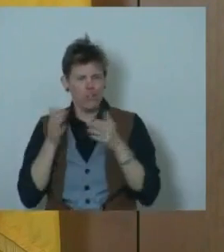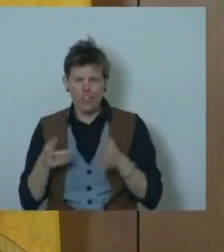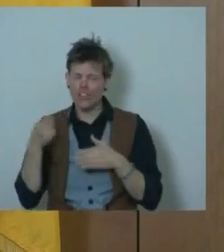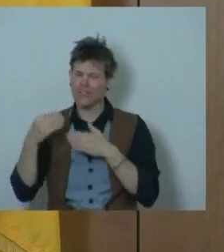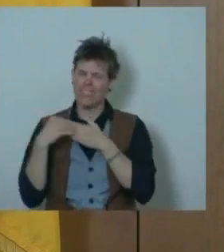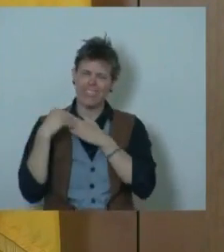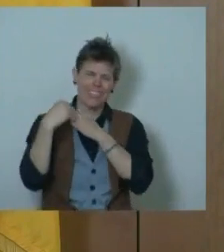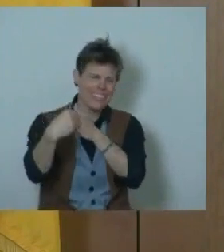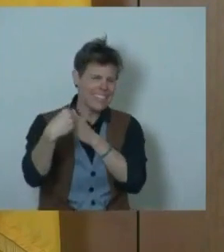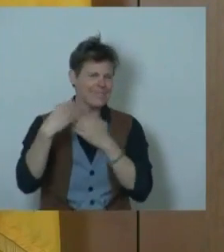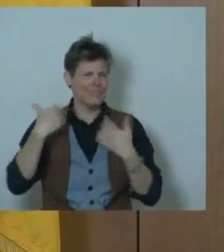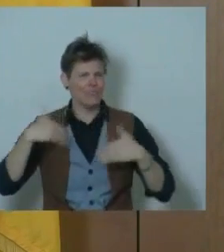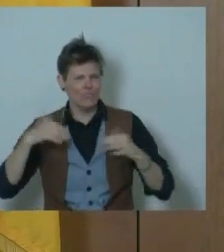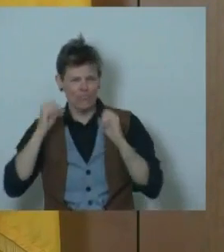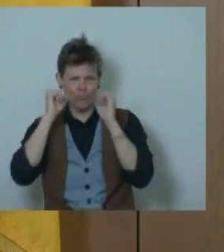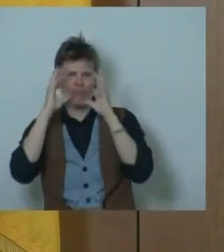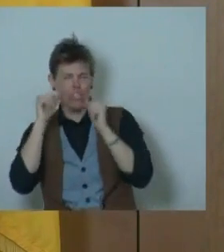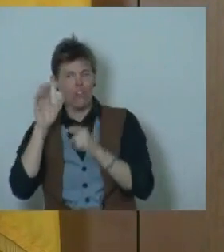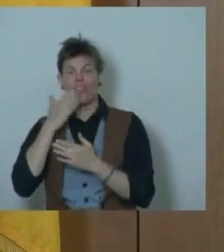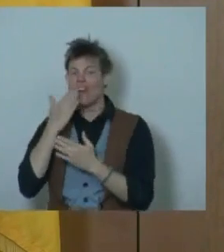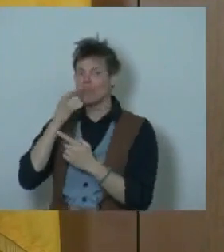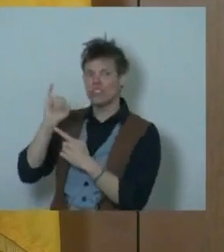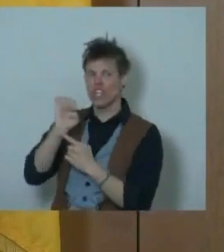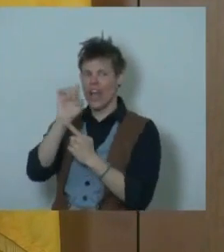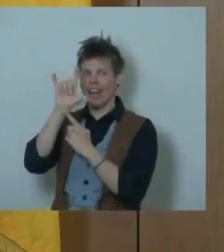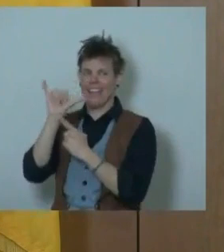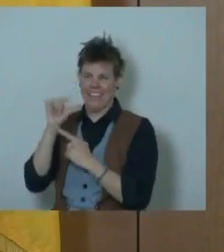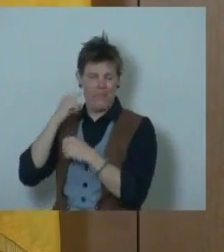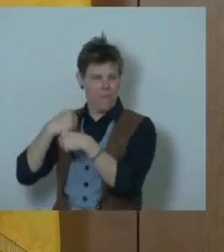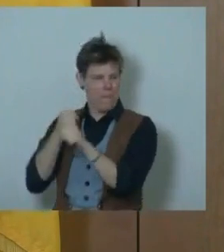IT’S A PLACE SHE DOES INCREDIBLE WORK.